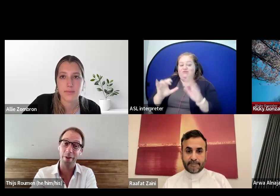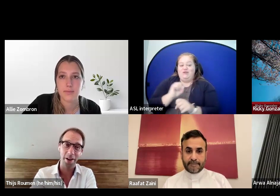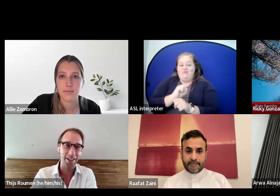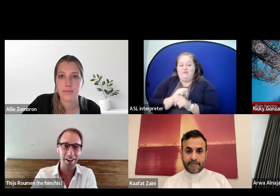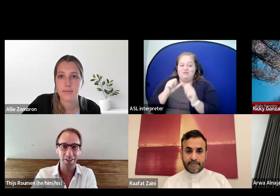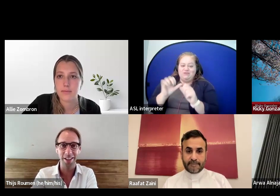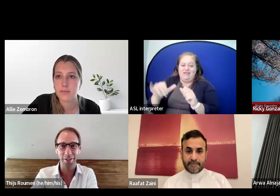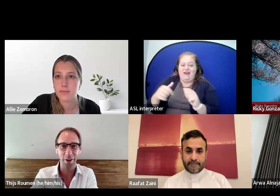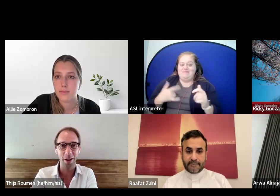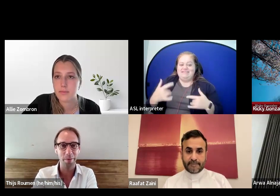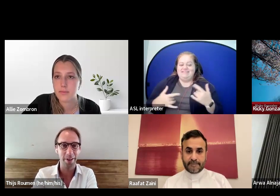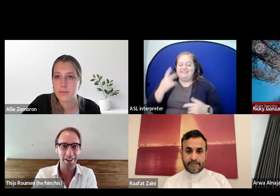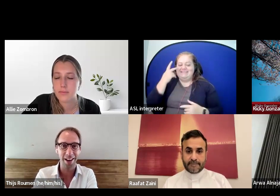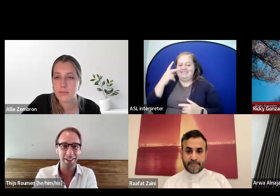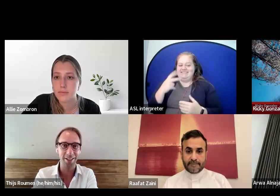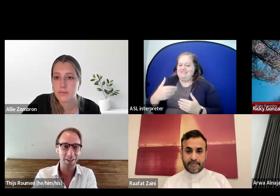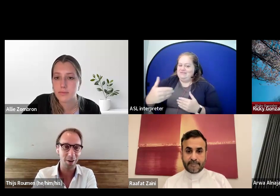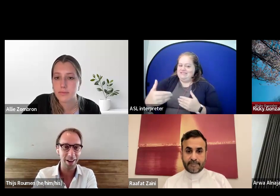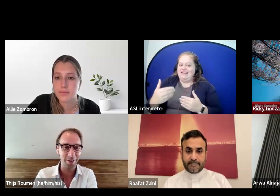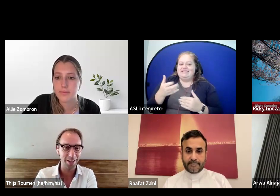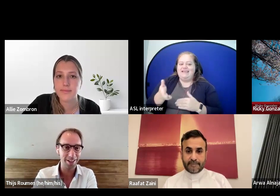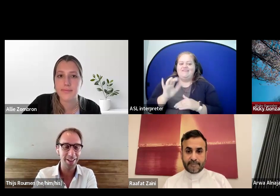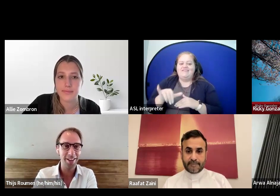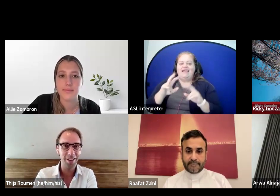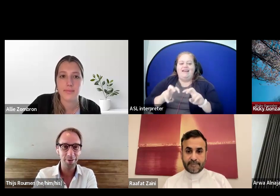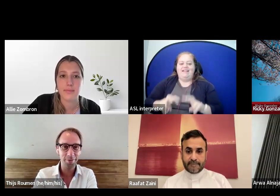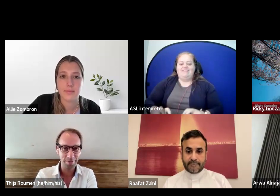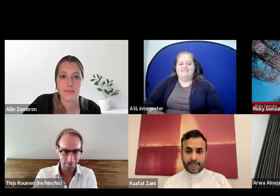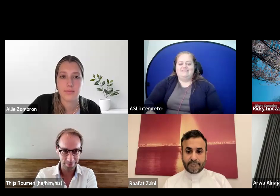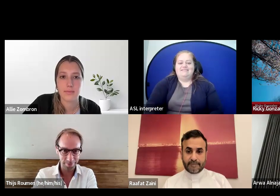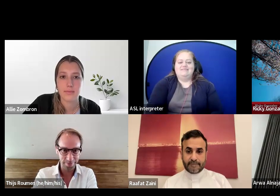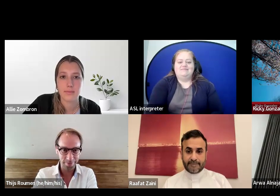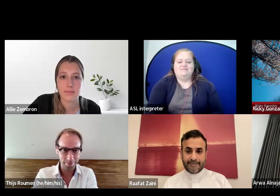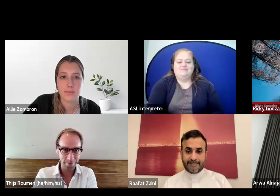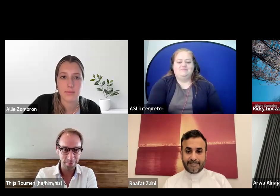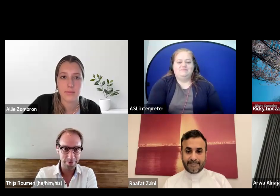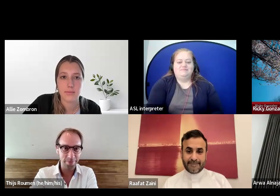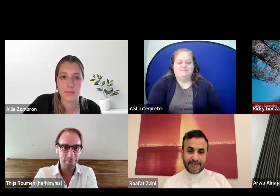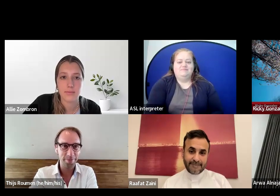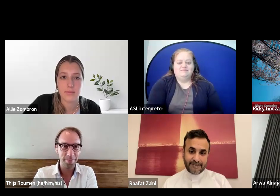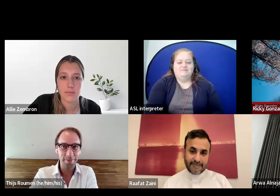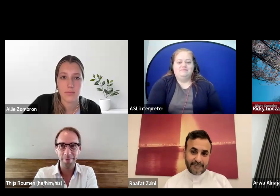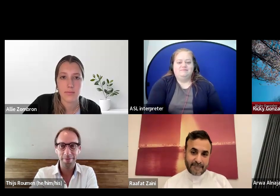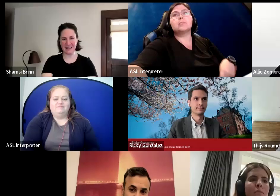and I'm very excited to see the follow-up analysis that is coming out of this. Thanks so much, Thijs.